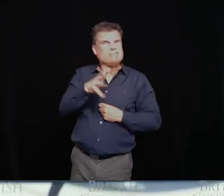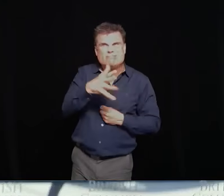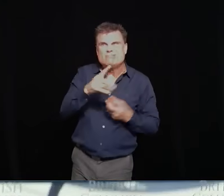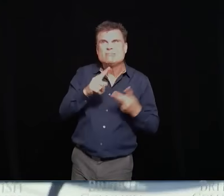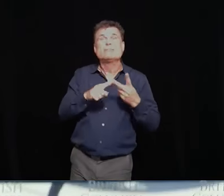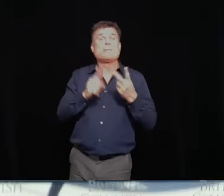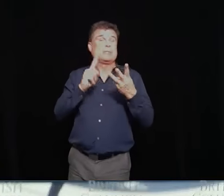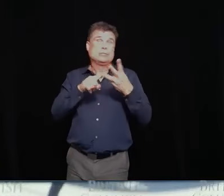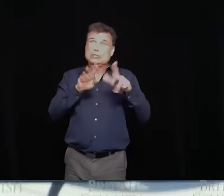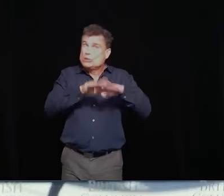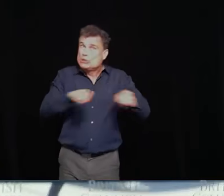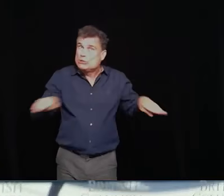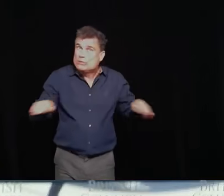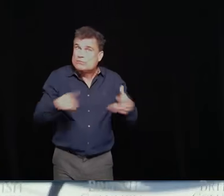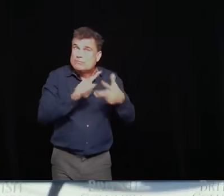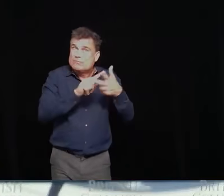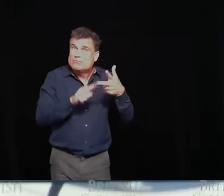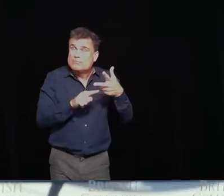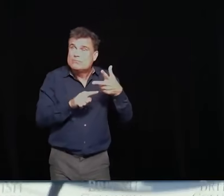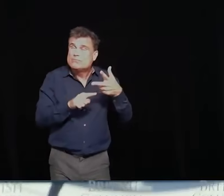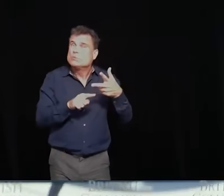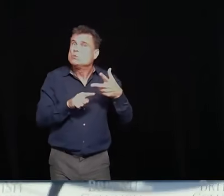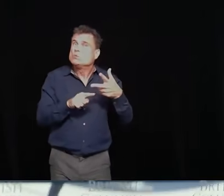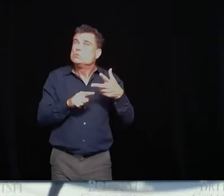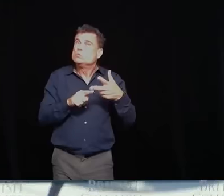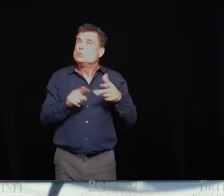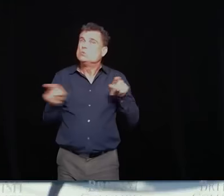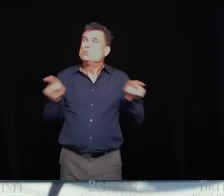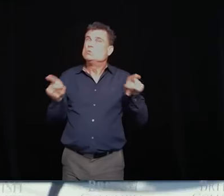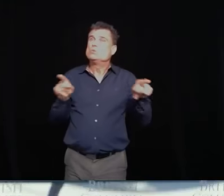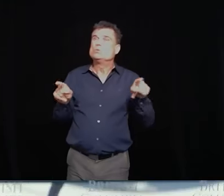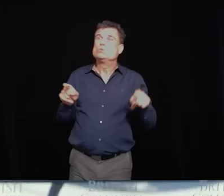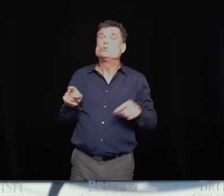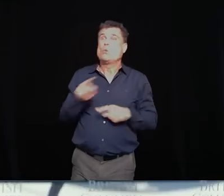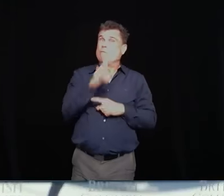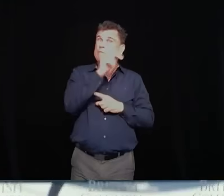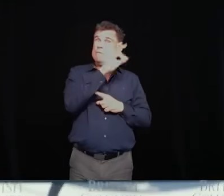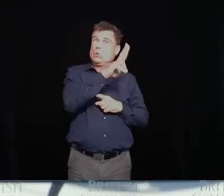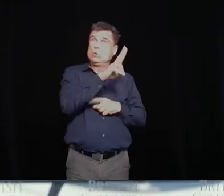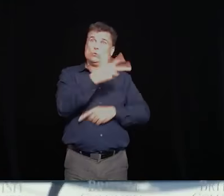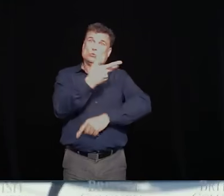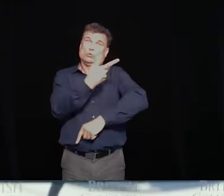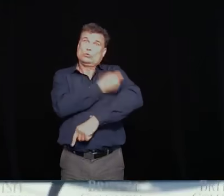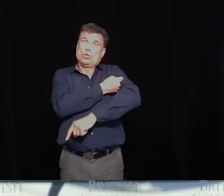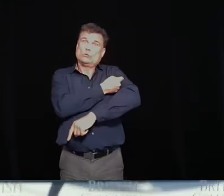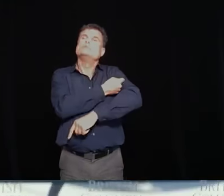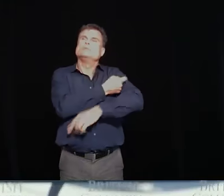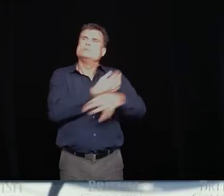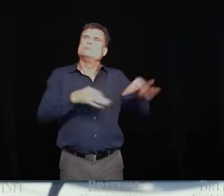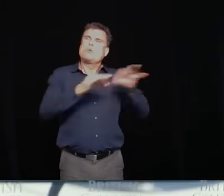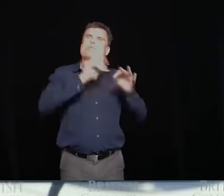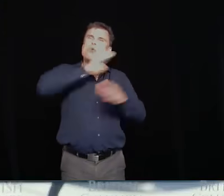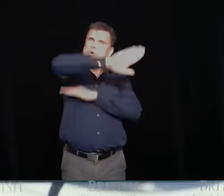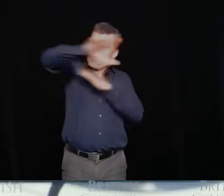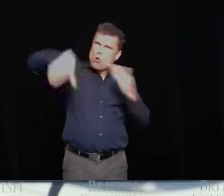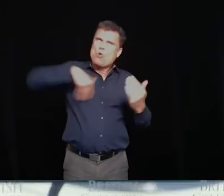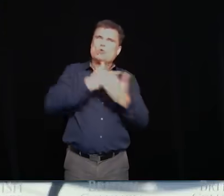Again these are achievements. They are achievements of a government, of all of British Colombians. Of all of you.